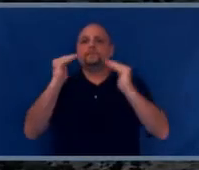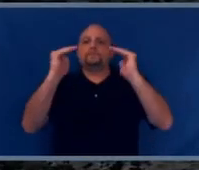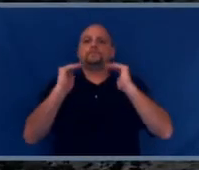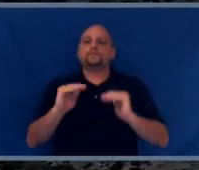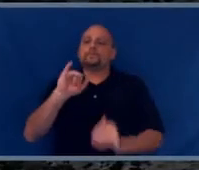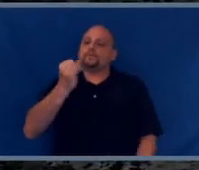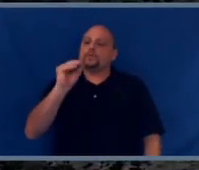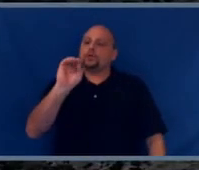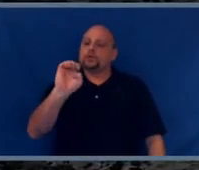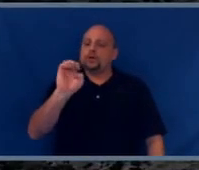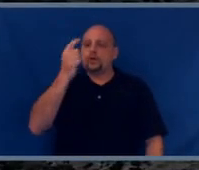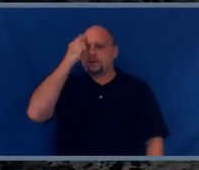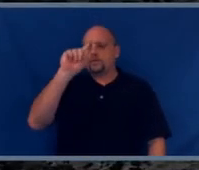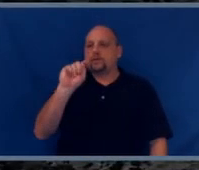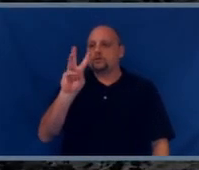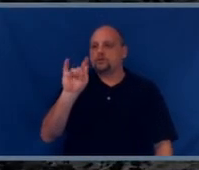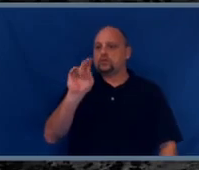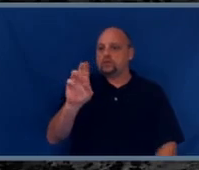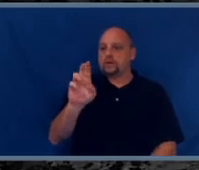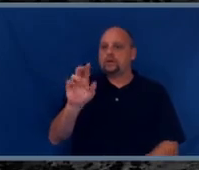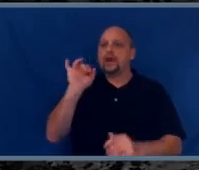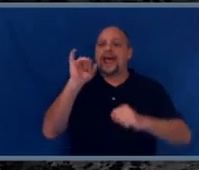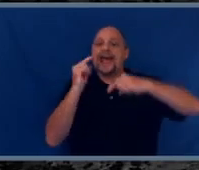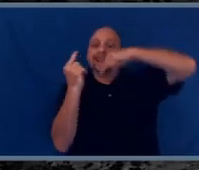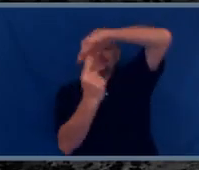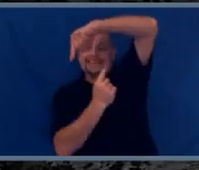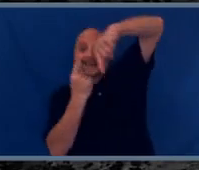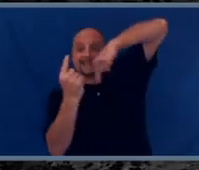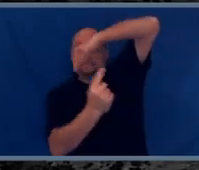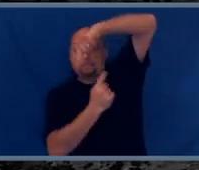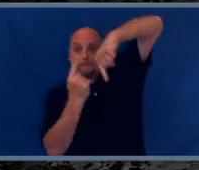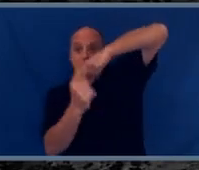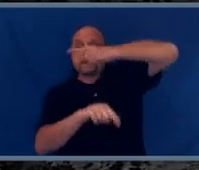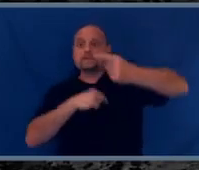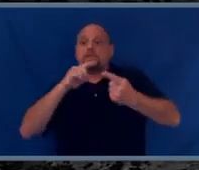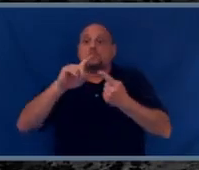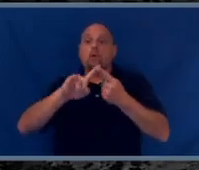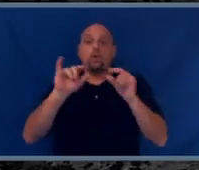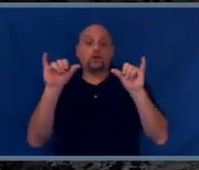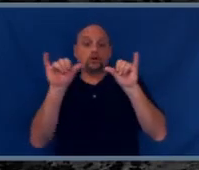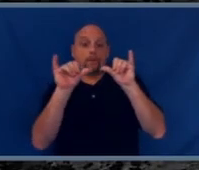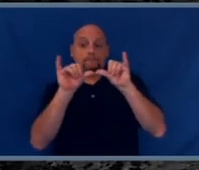SPIN TO MEASURE THE MASK COLLECTED CAUSE A LOSS OF